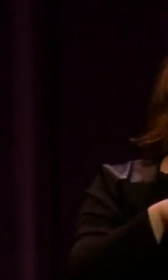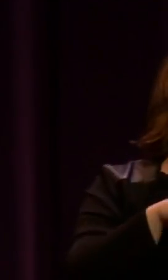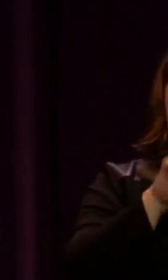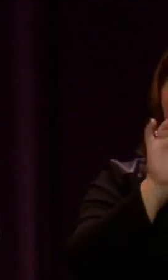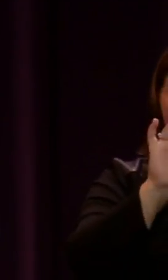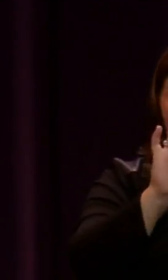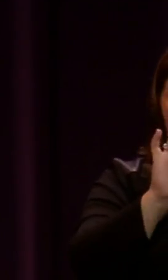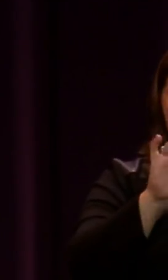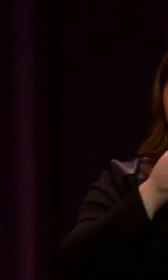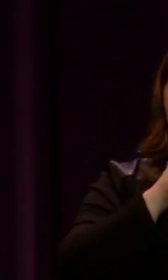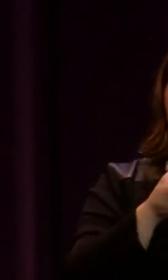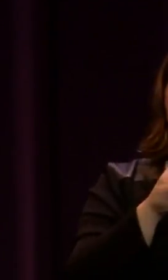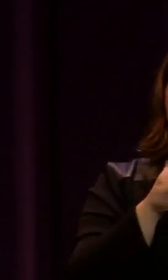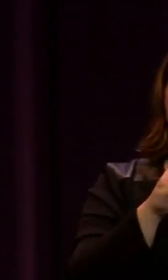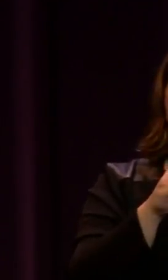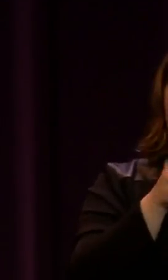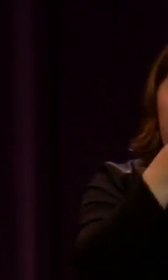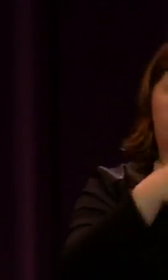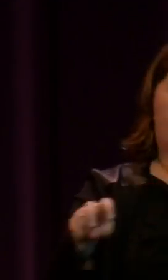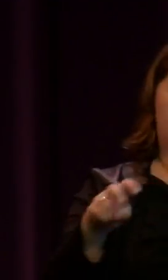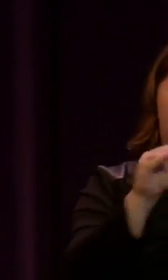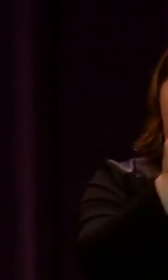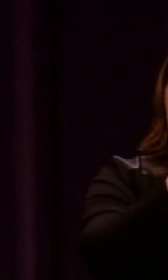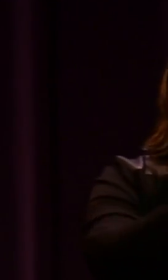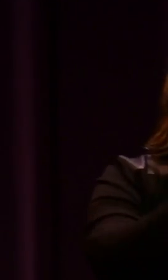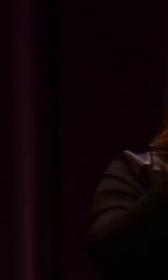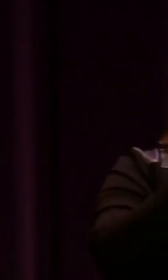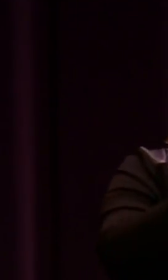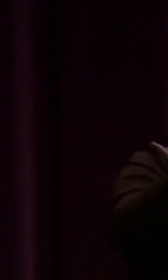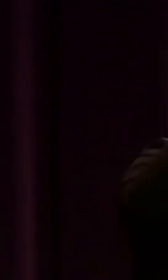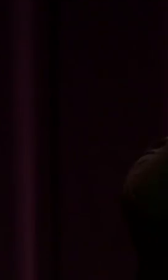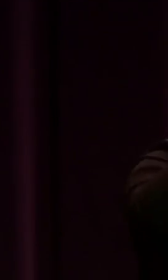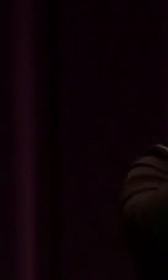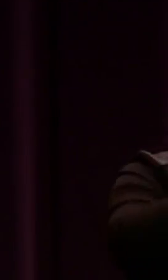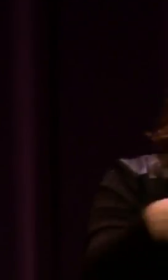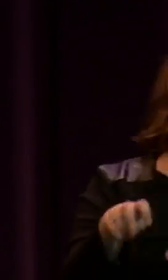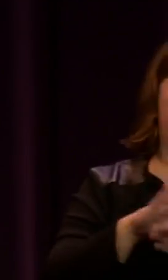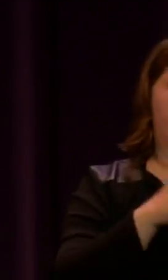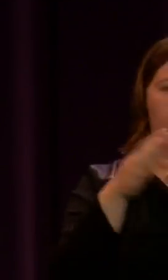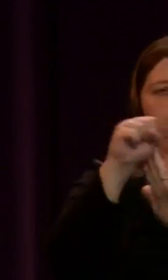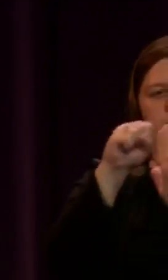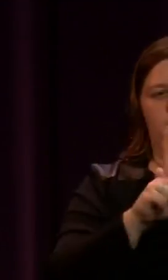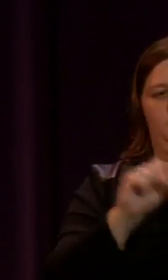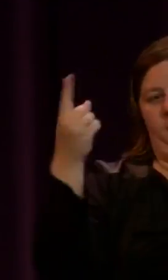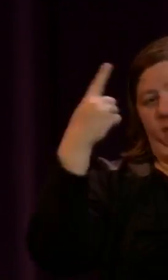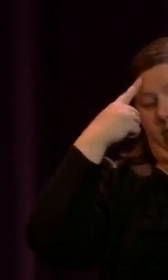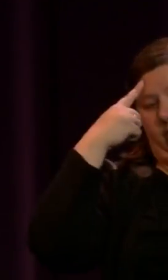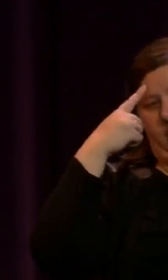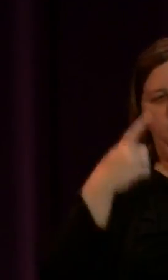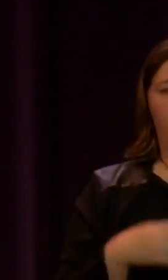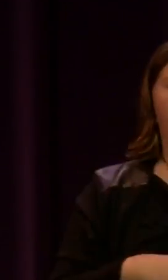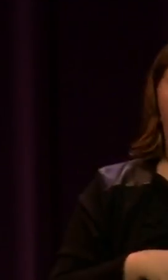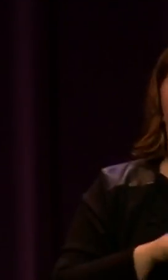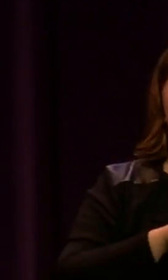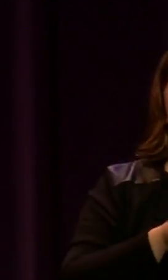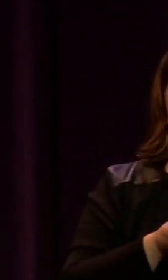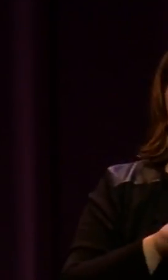THE TRANSFERS OF OFFICES FROM THE CURRENT GOVERNMENT TO THE STATE GOVERNMENT. THE THIRD RULE FOR THIS